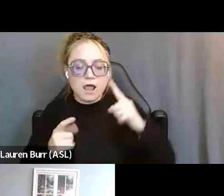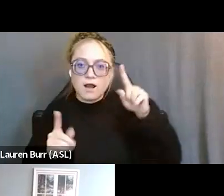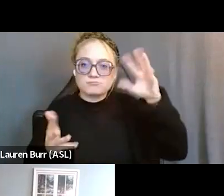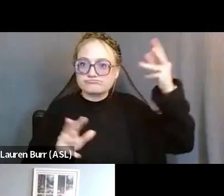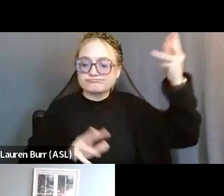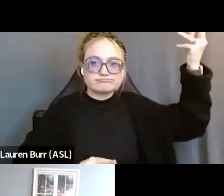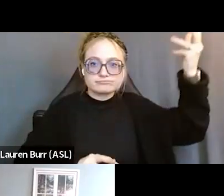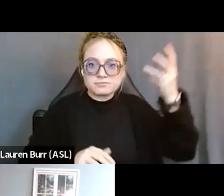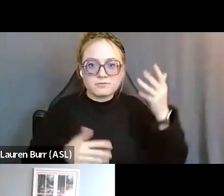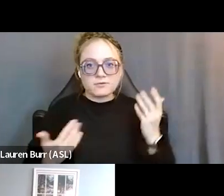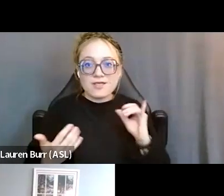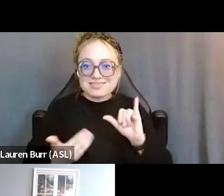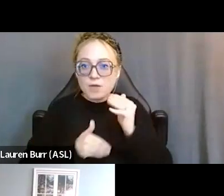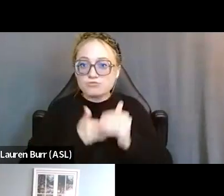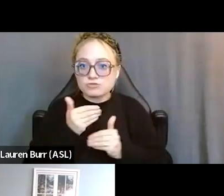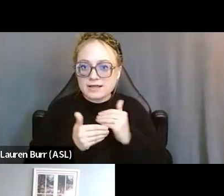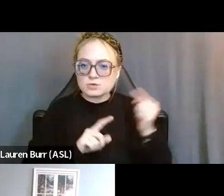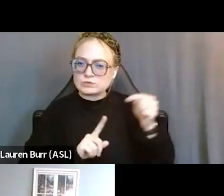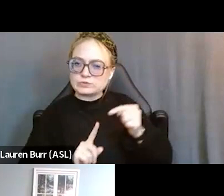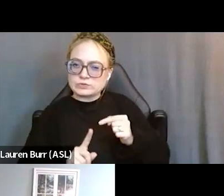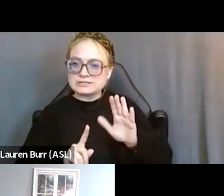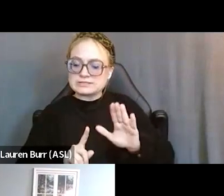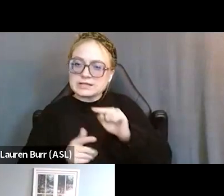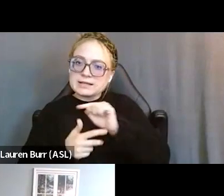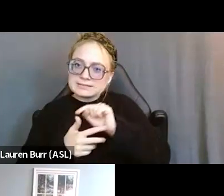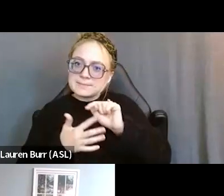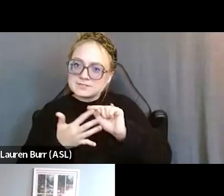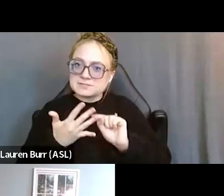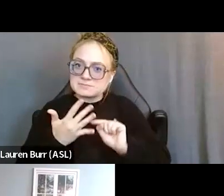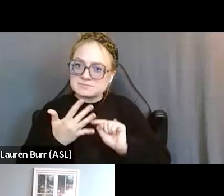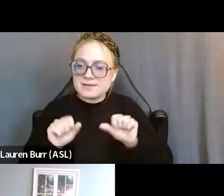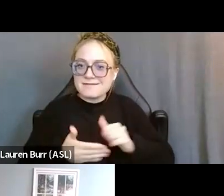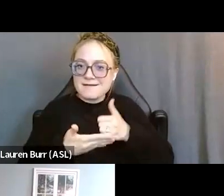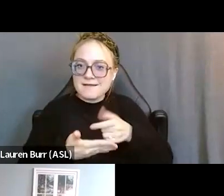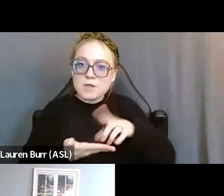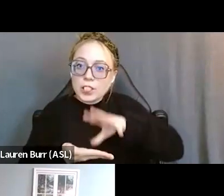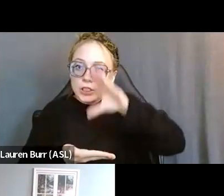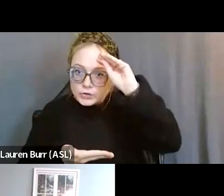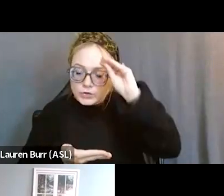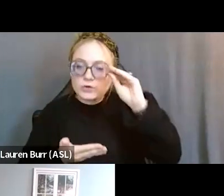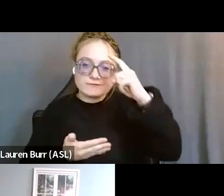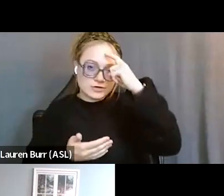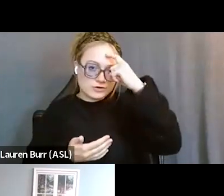you can help somebody learn how to have a little bit more cognitive flexibility around that so they won't